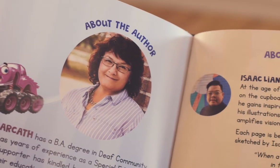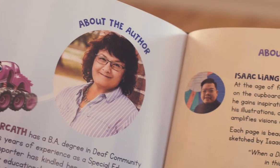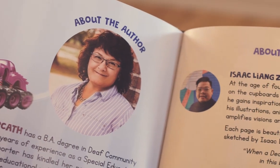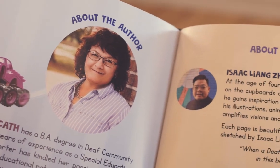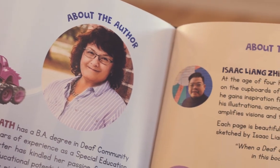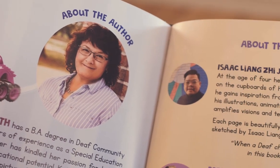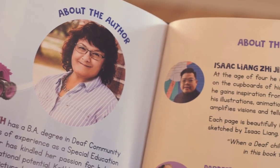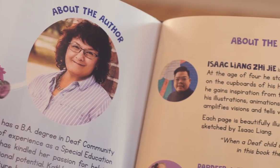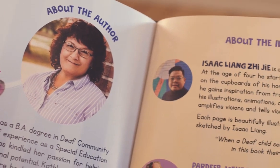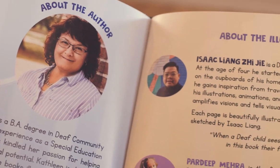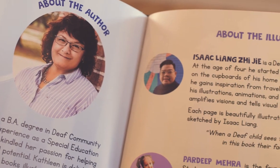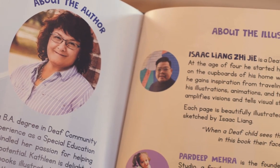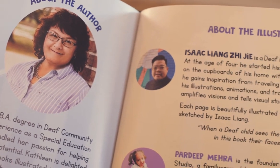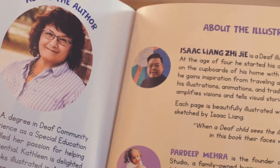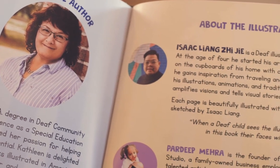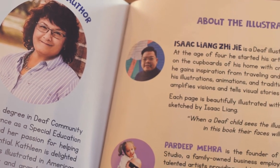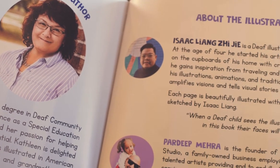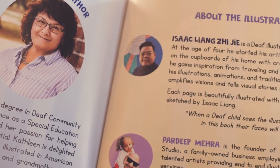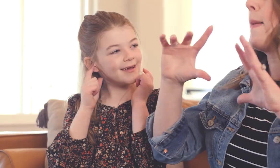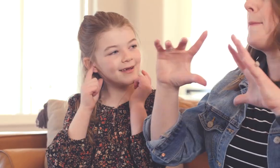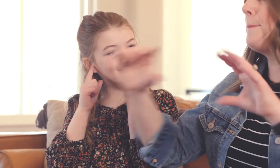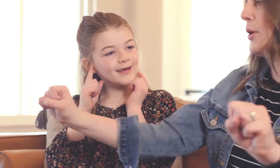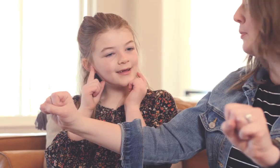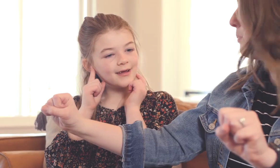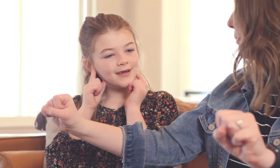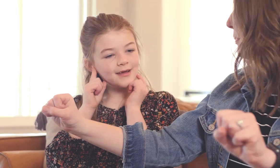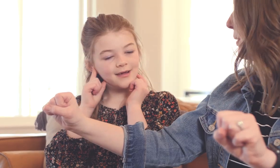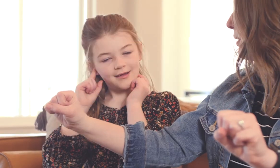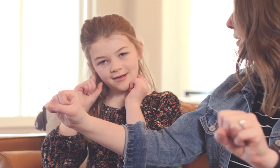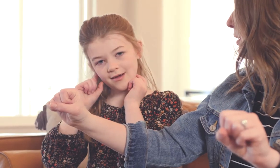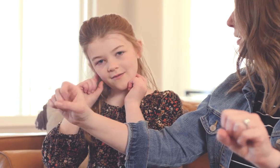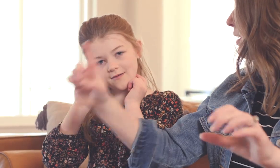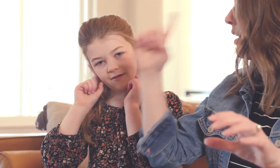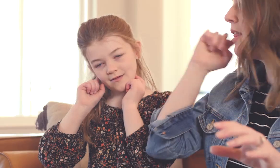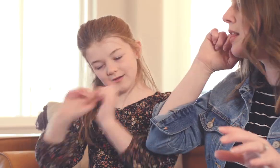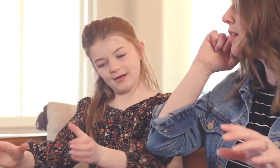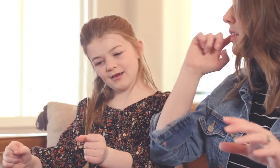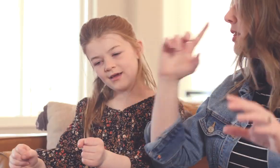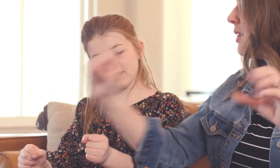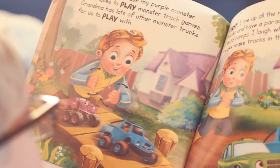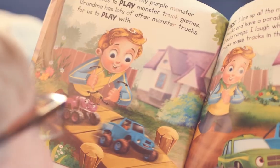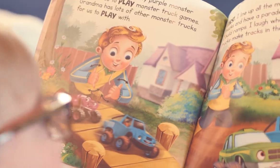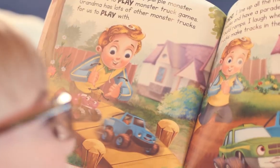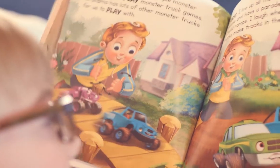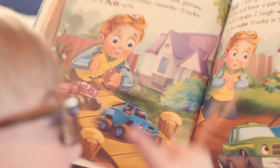is completely knowledgeable about sign language and how it is used with Deaf kids. Also, what